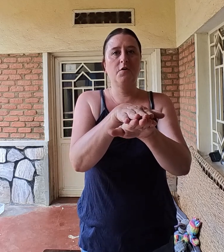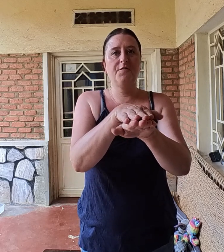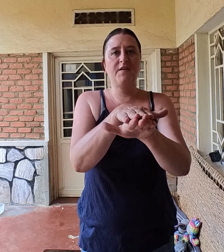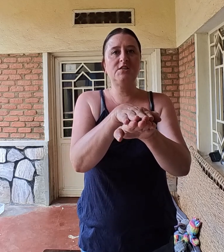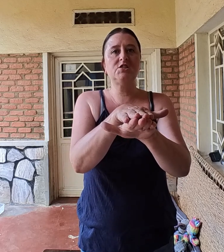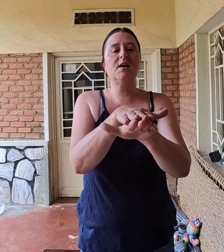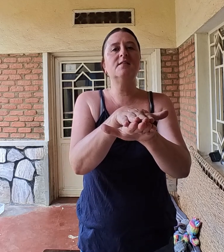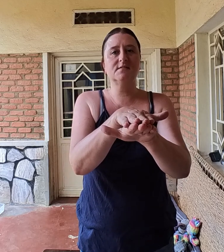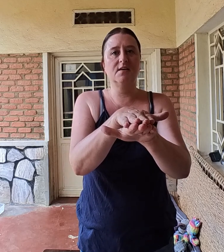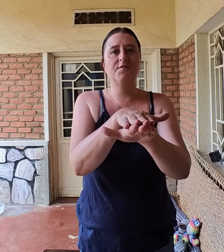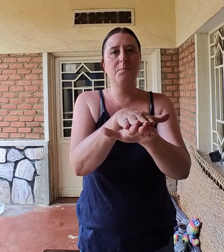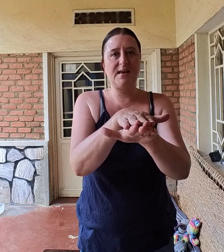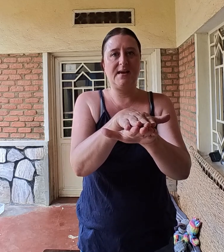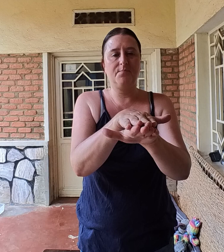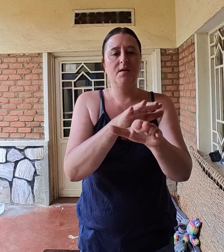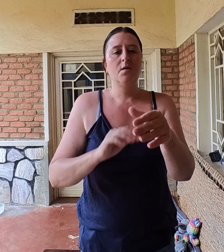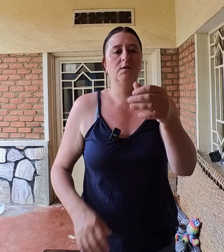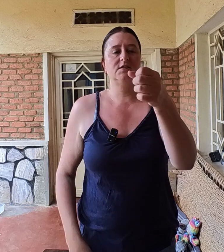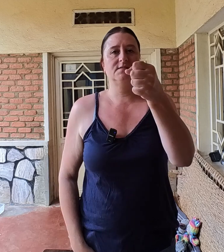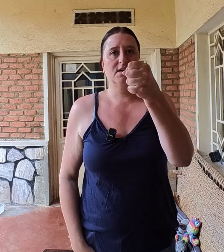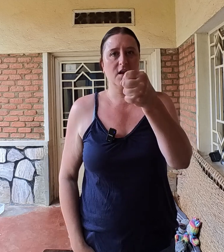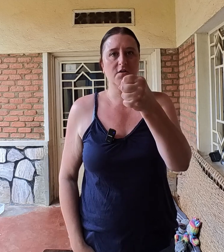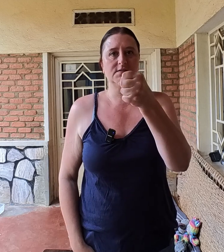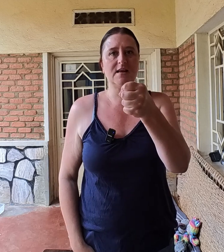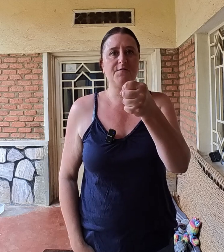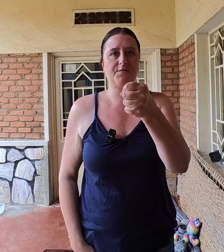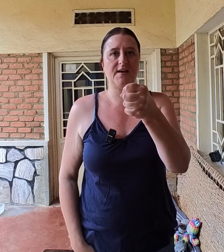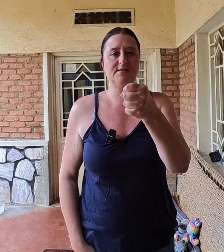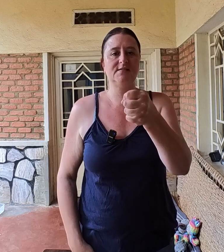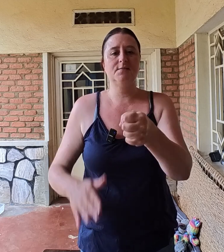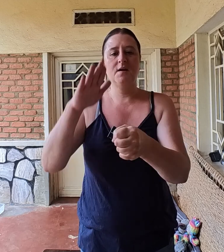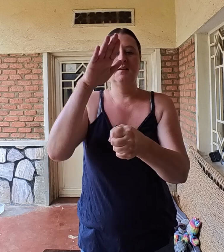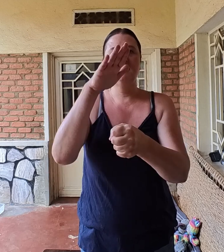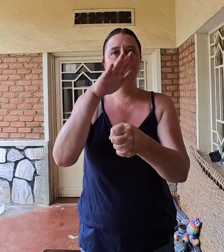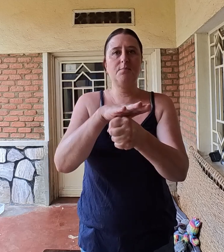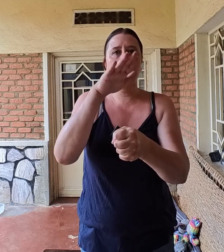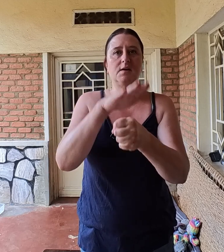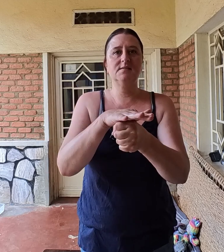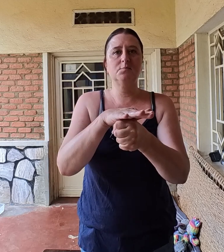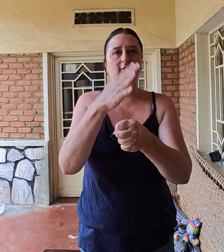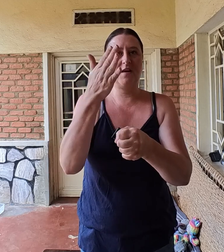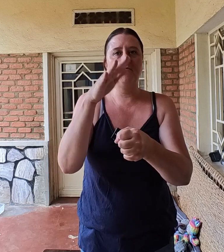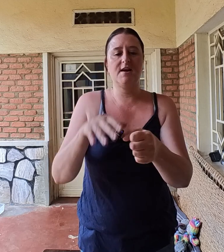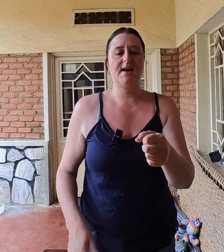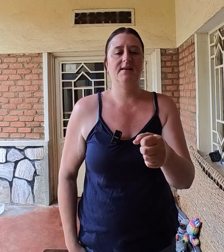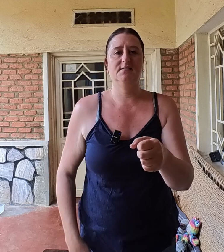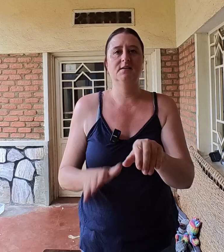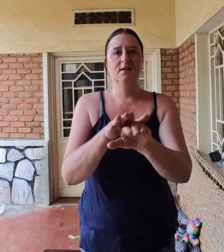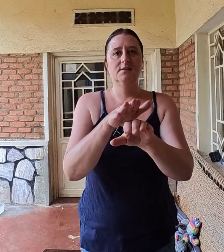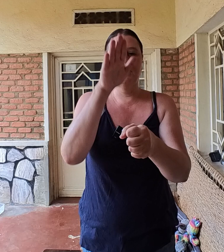we've got fish and the sign for 'many,' which is a closed left fist, tap twice with a flat right hand.